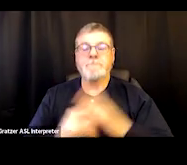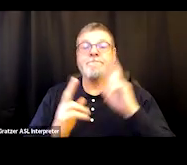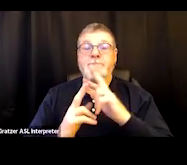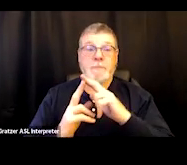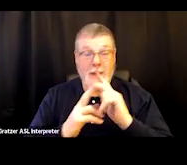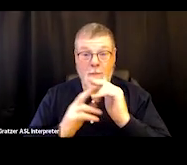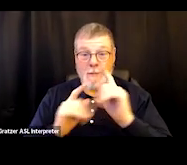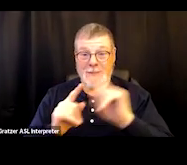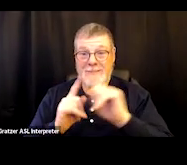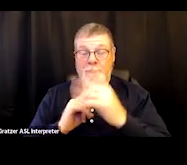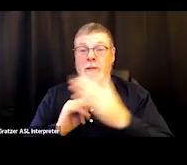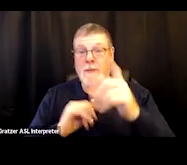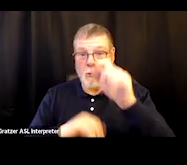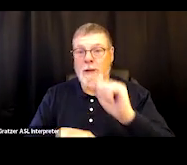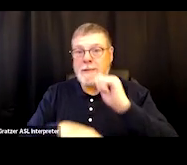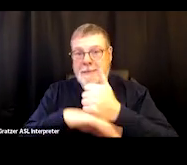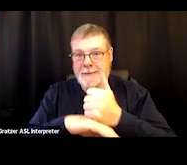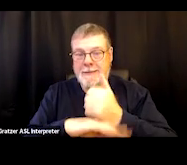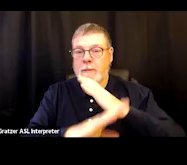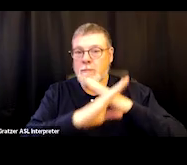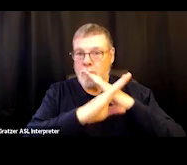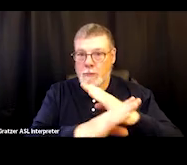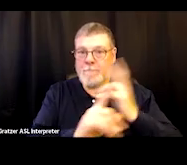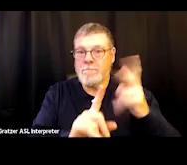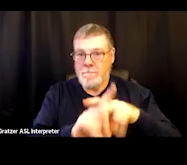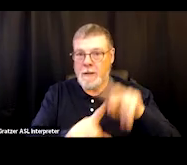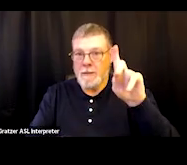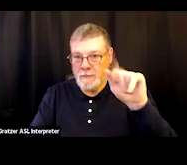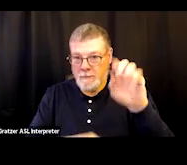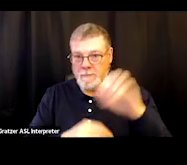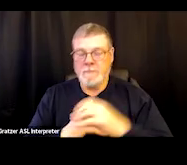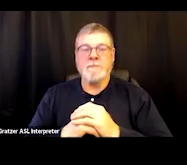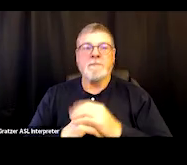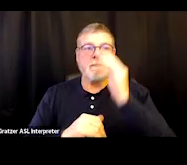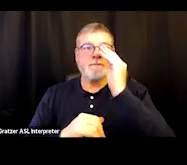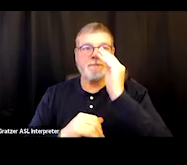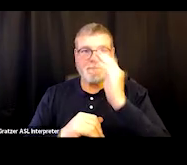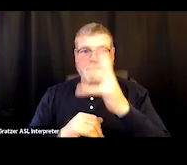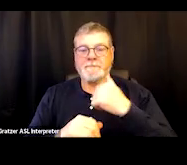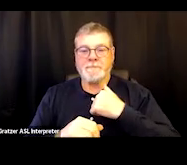that you can set a person's protective filing date. I do just wanna underscore that we always recommend